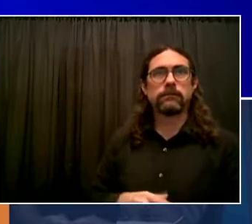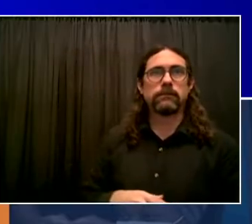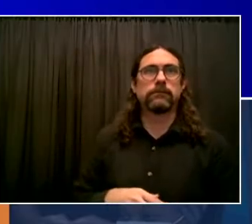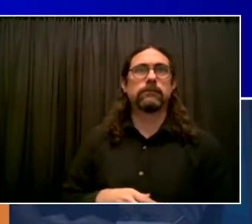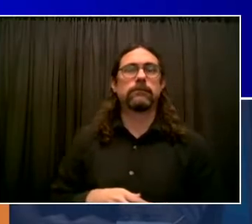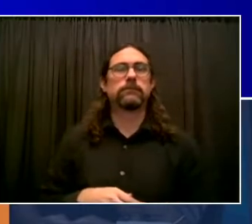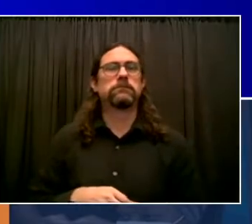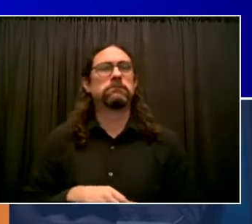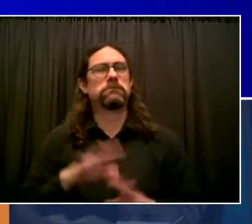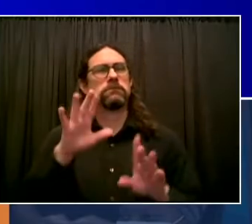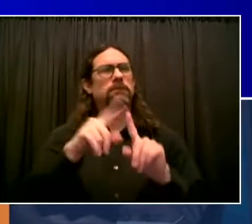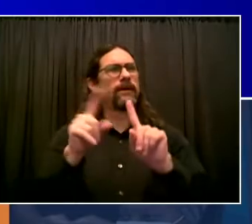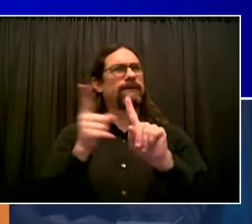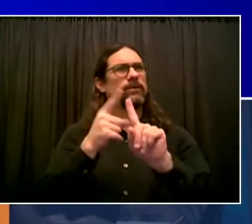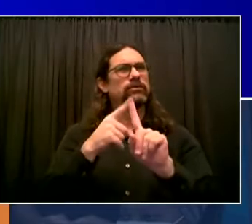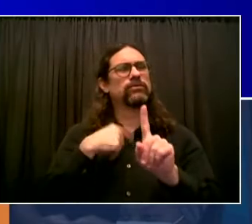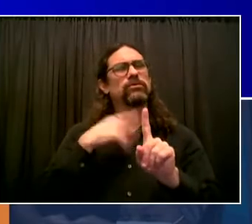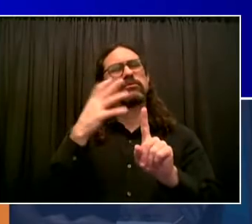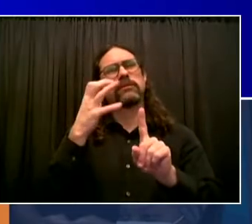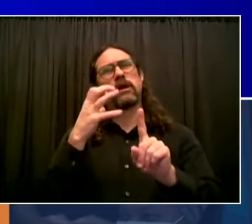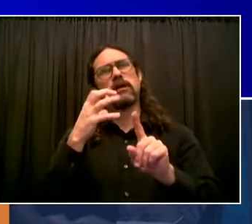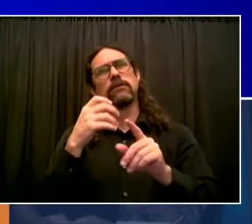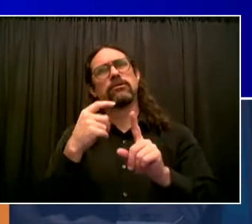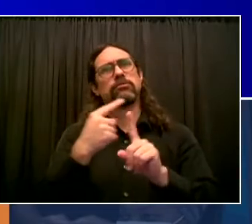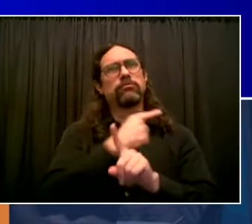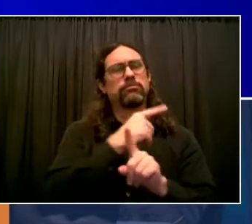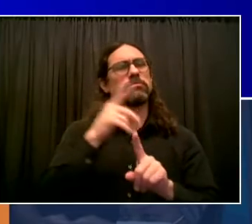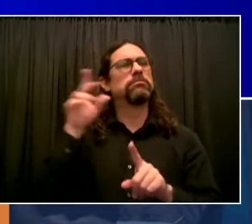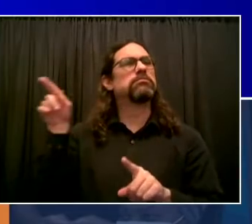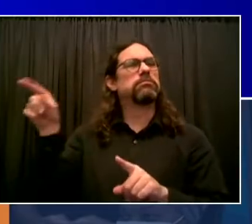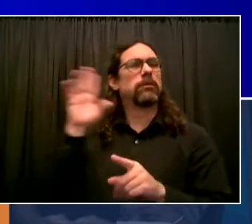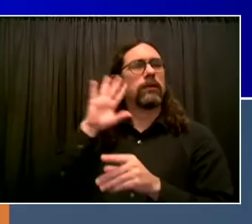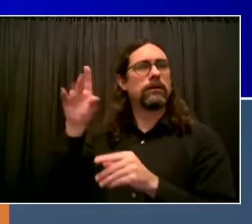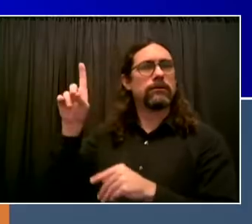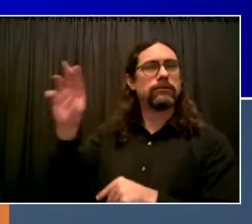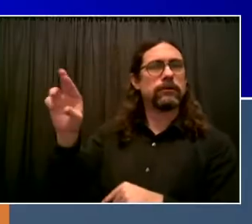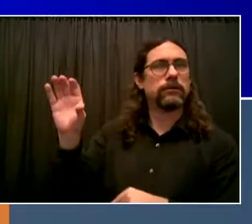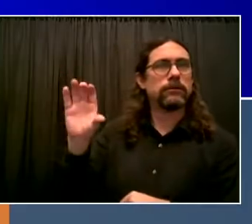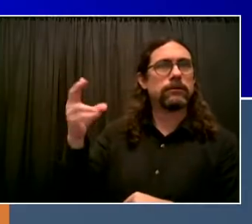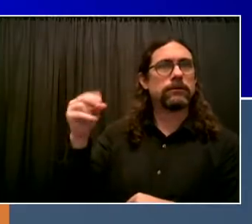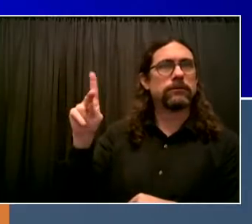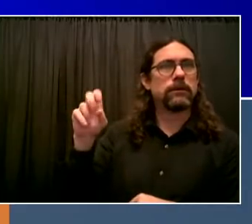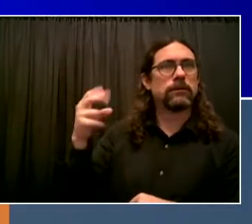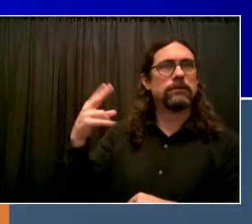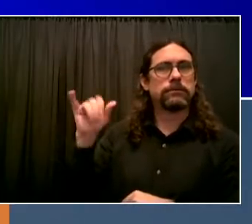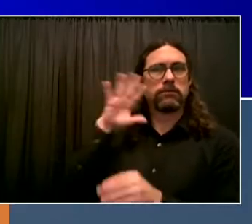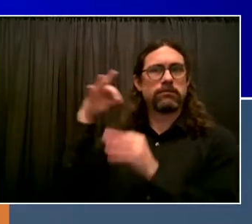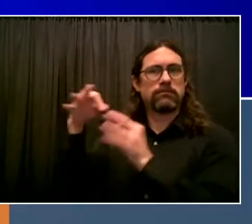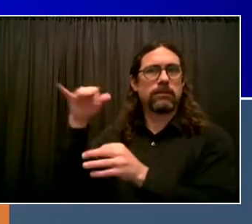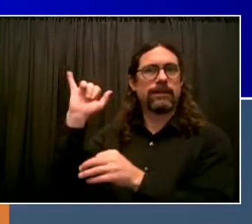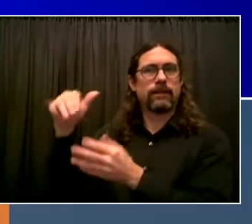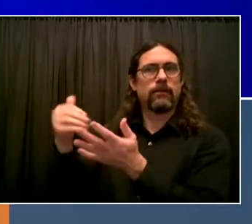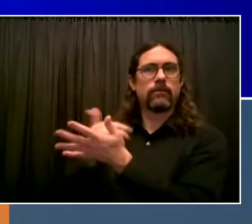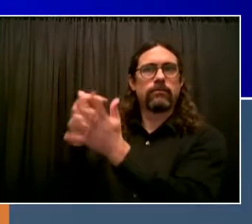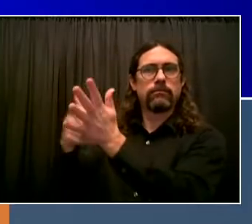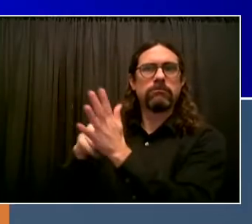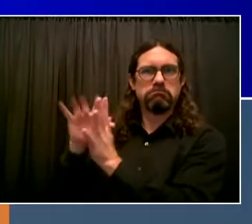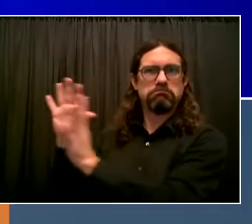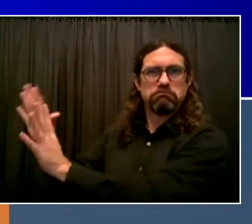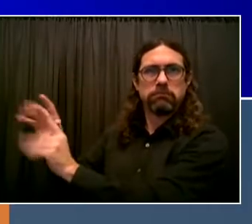SURE THEY HAVE THAT PROTECTION. THAT IS REALLY IMPORTANT. ANOTHER BIG IMPORTANT STEP, FIRST IN THE NTIAO SNTEP YOU GOING TO HEAR FROM HER HEALTH